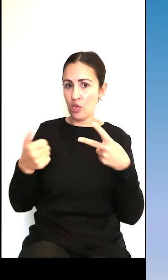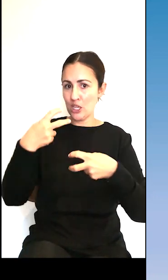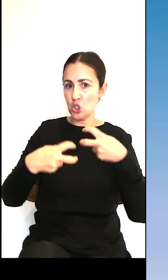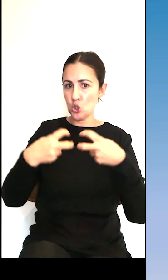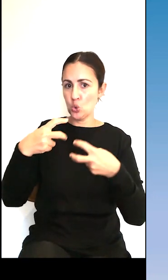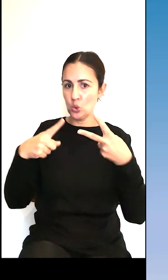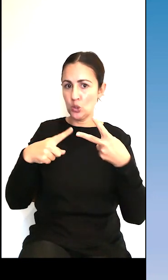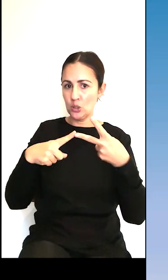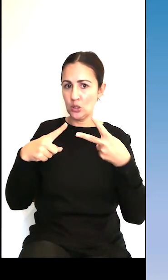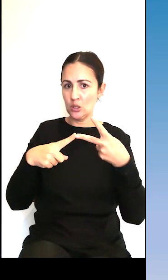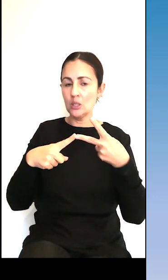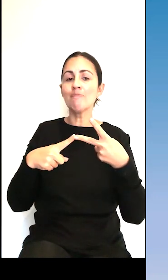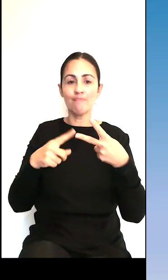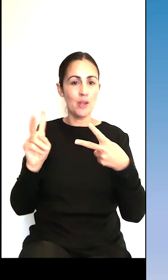can absolutely upload it into the same section.